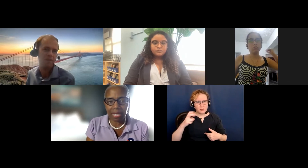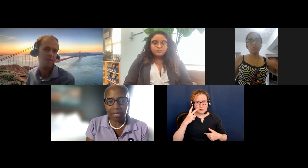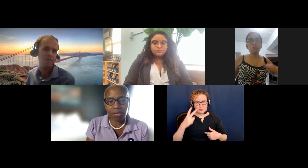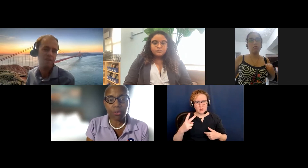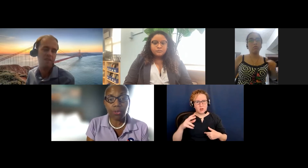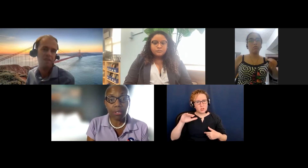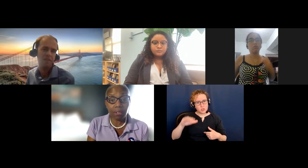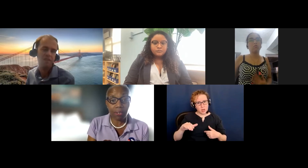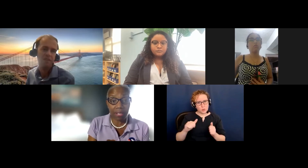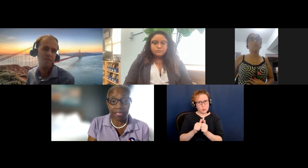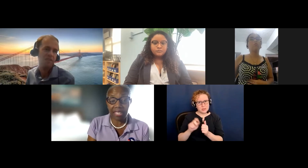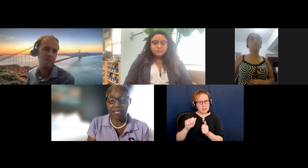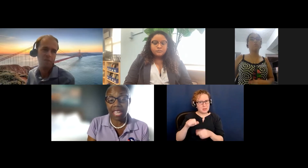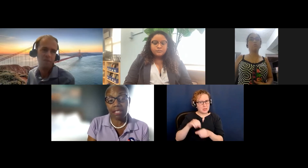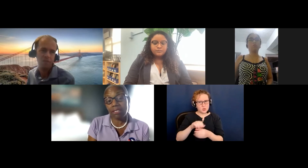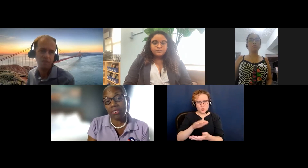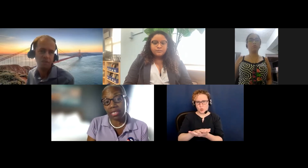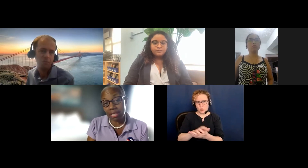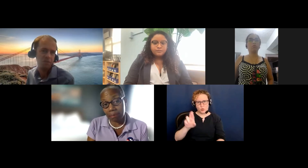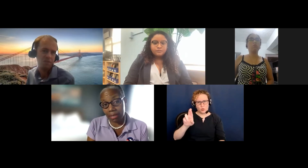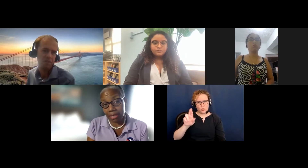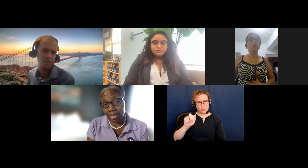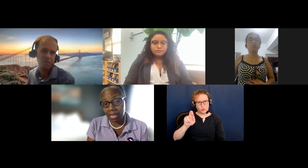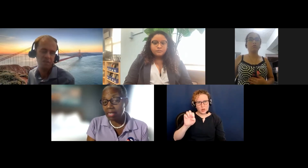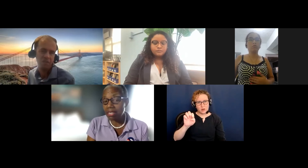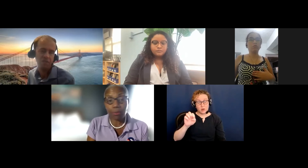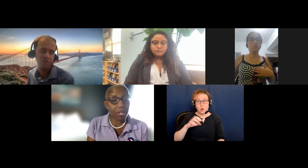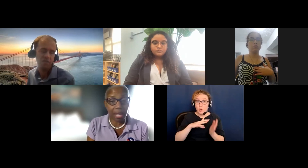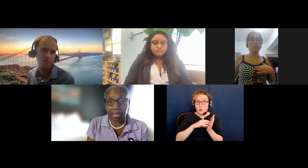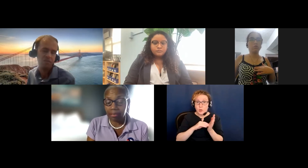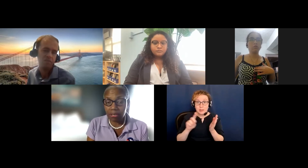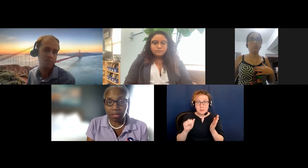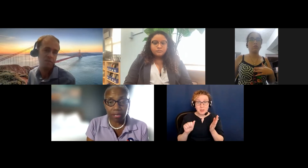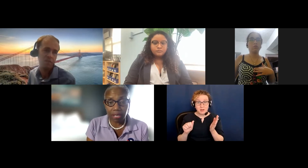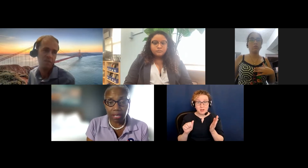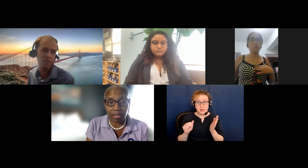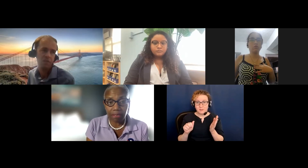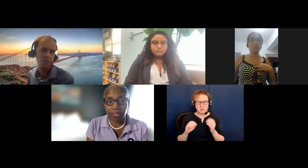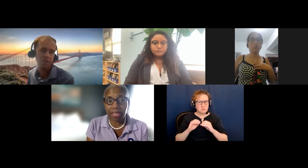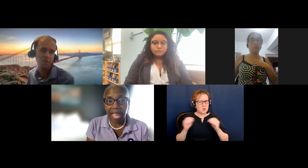in a school. If they even had a learning disability, there were not services for that.